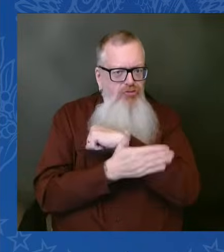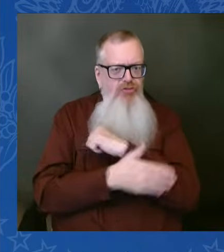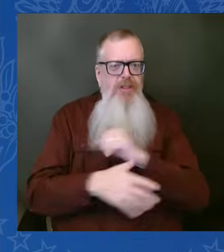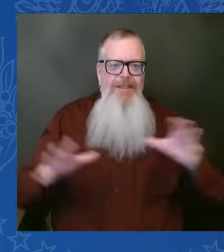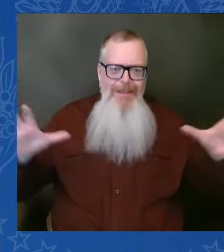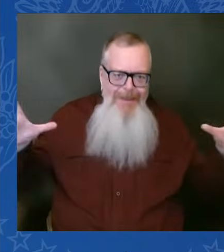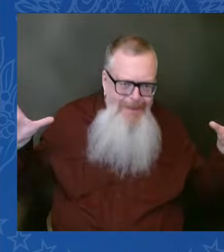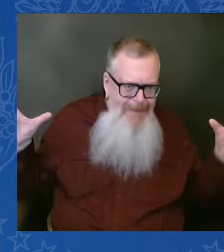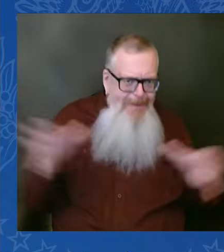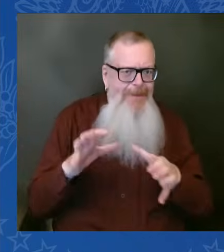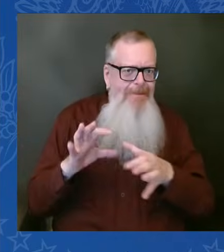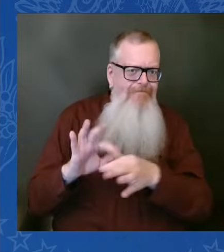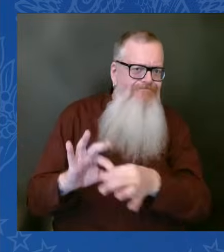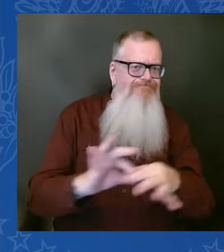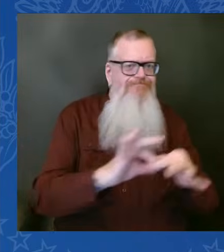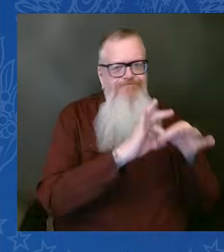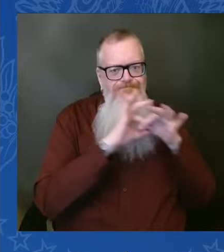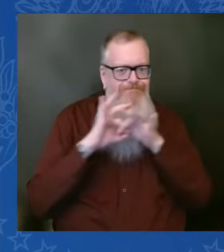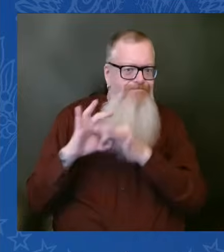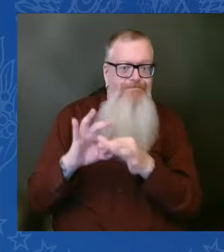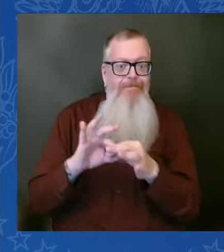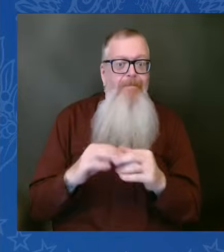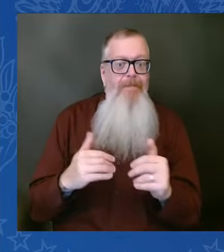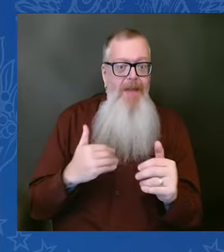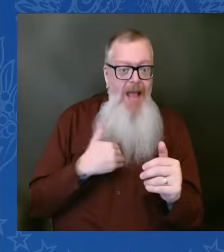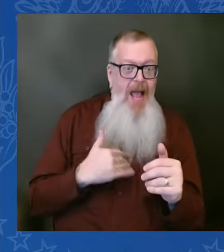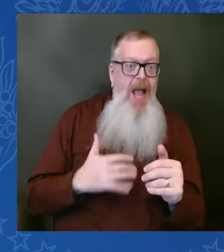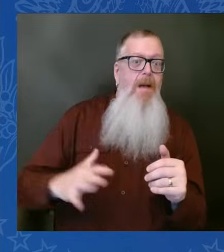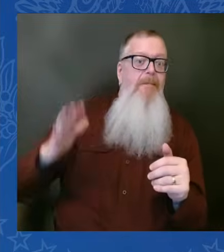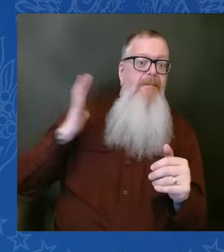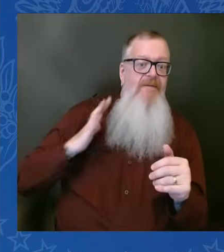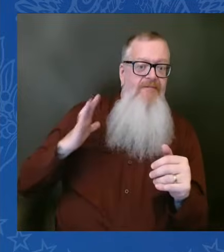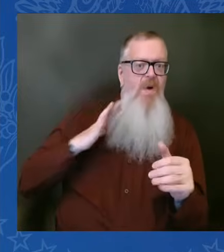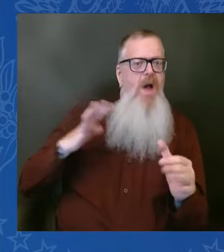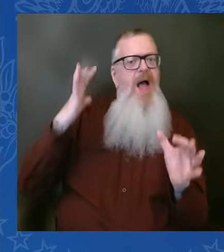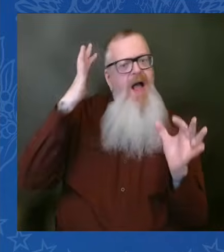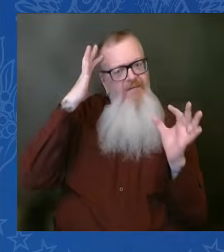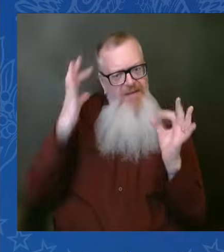I said I was running for three reasons. One was to restore the soul of America,